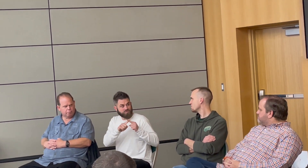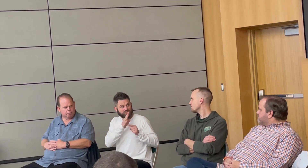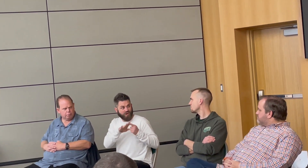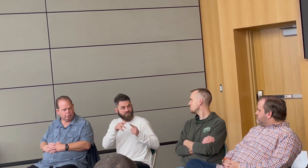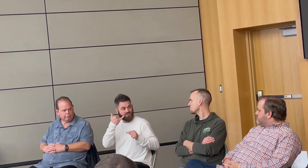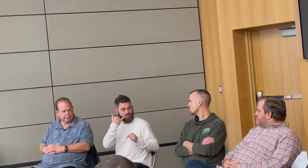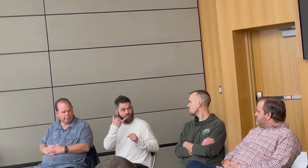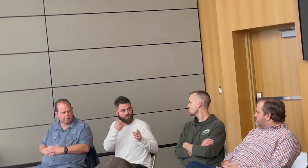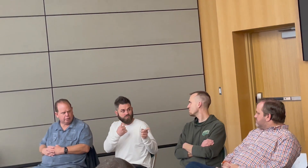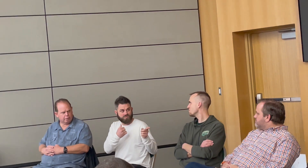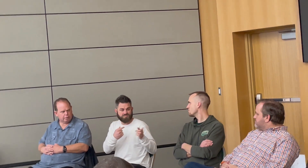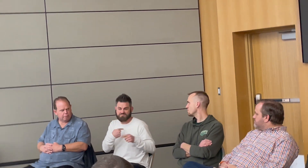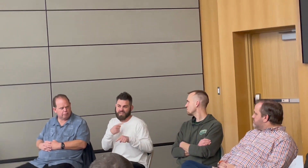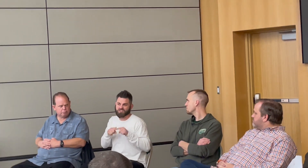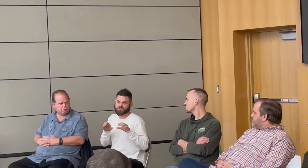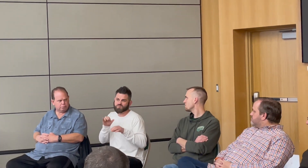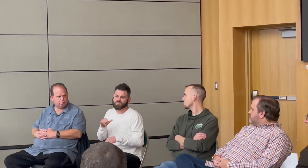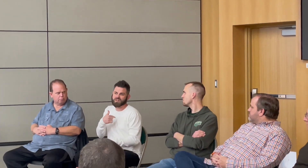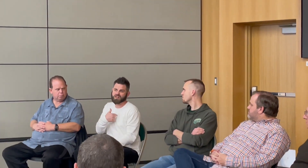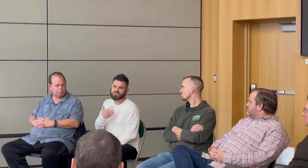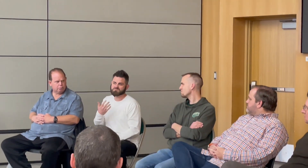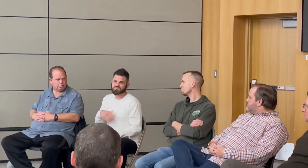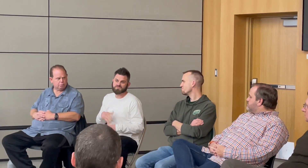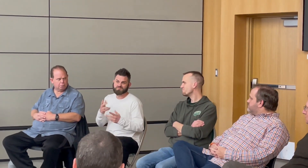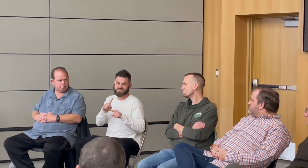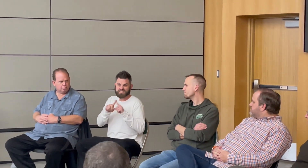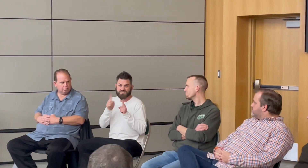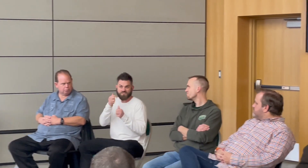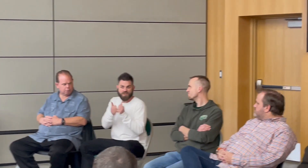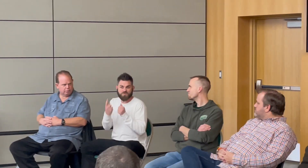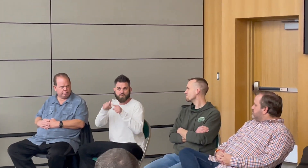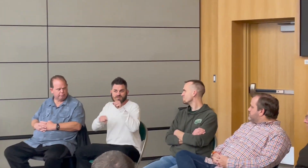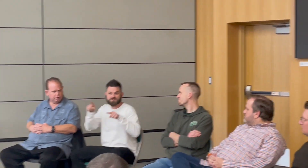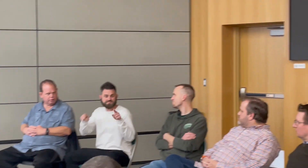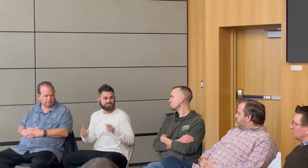that way right so we have somebody over here who can talk on the phone with his I cannot do that